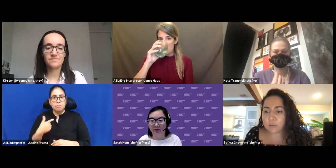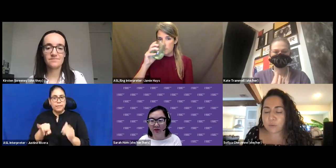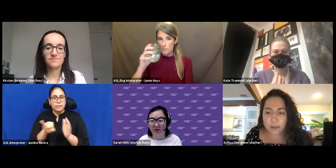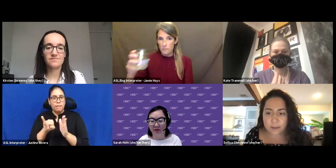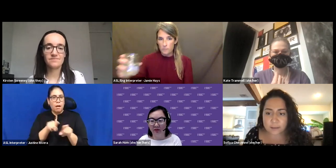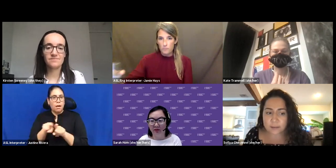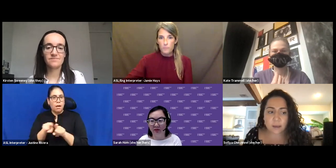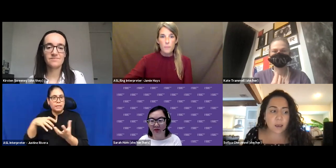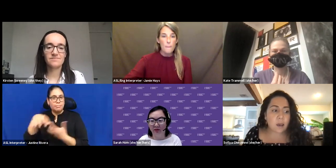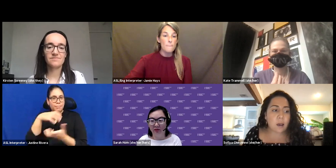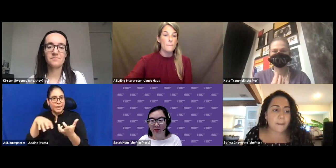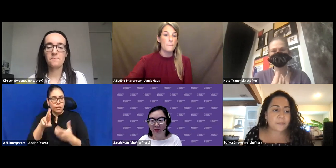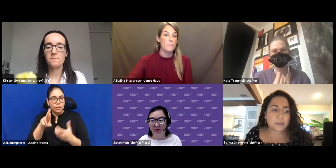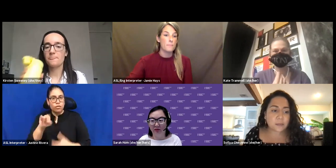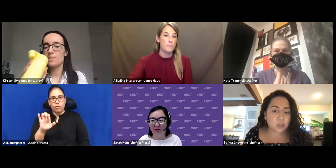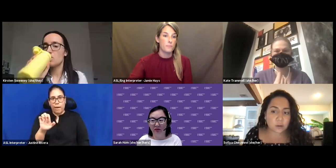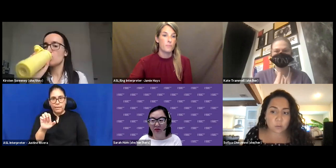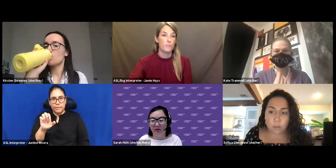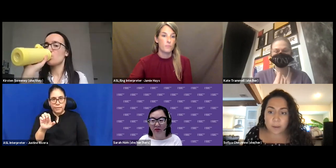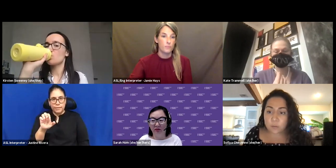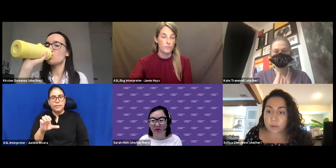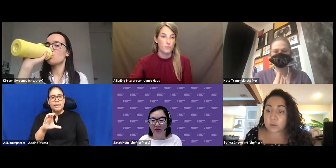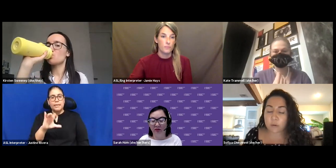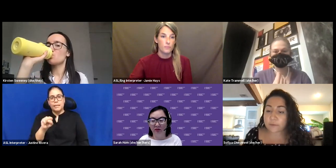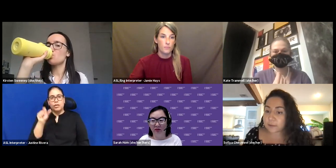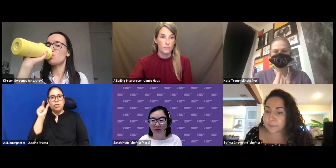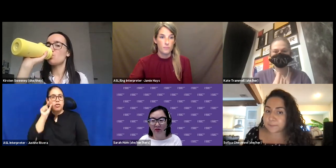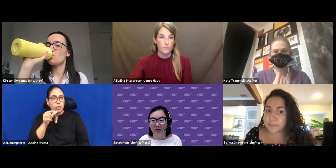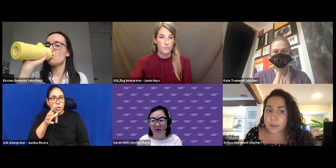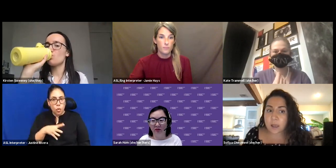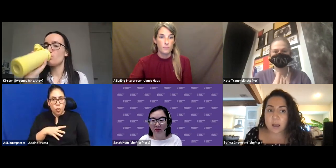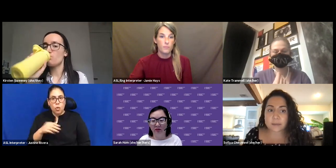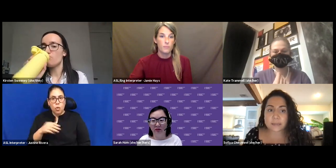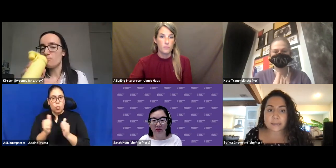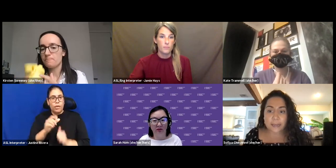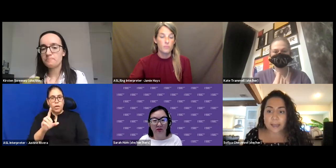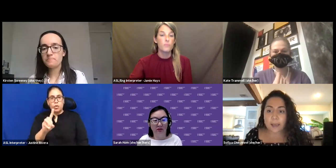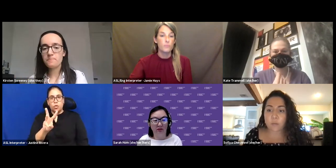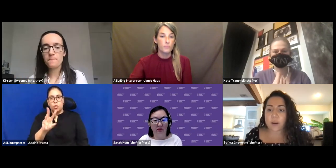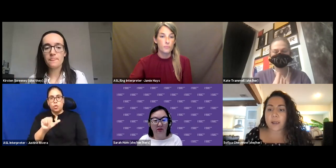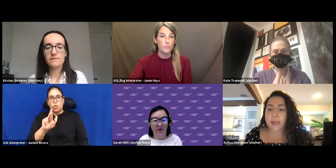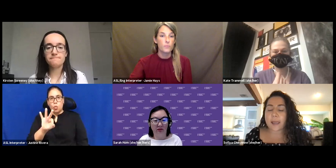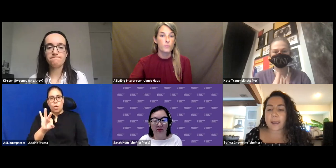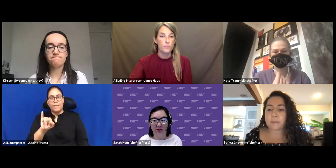race cisgender woman with dwarfism. Today I'm wearing a